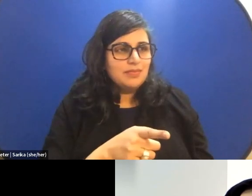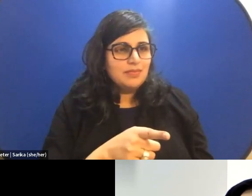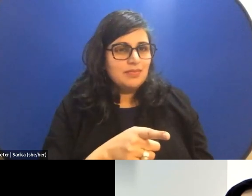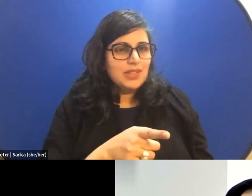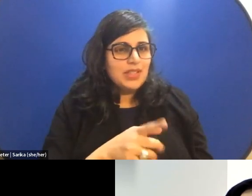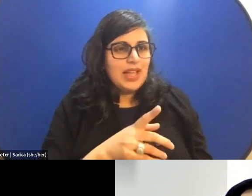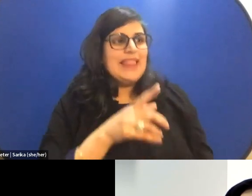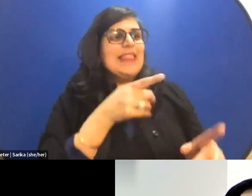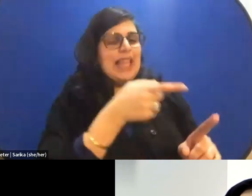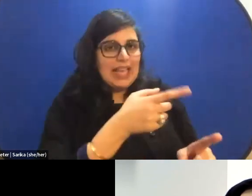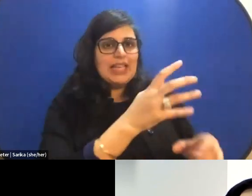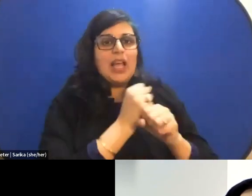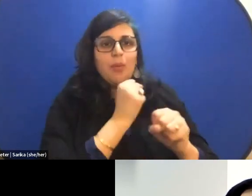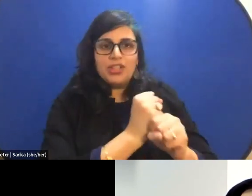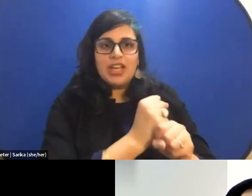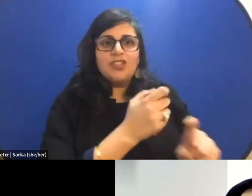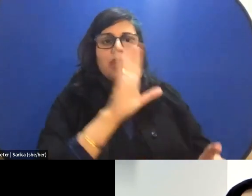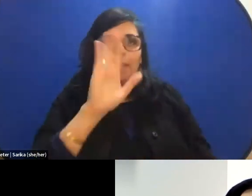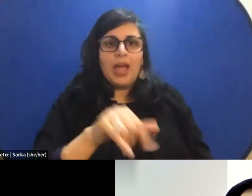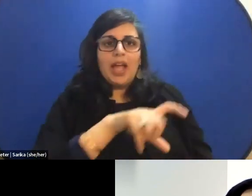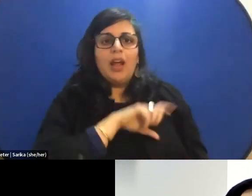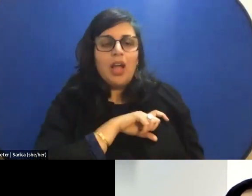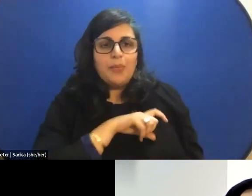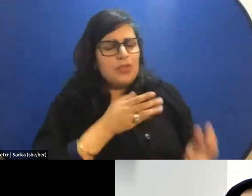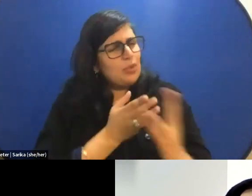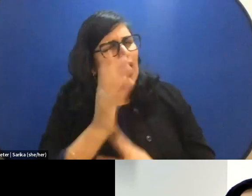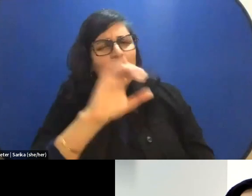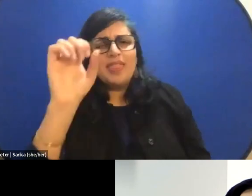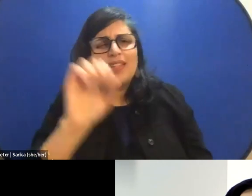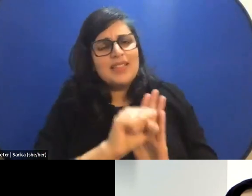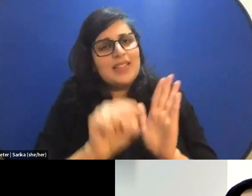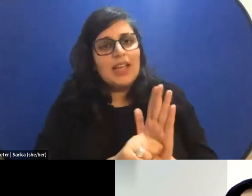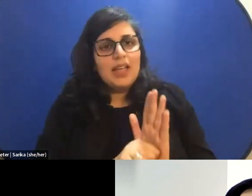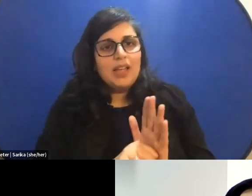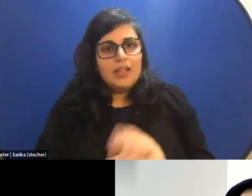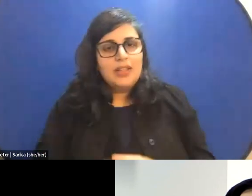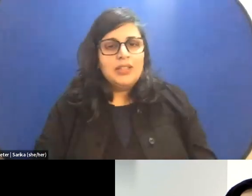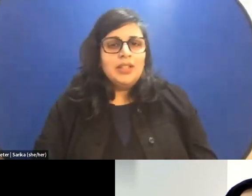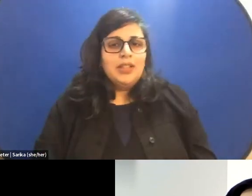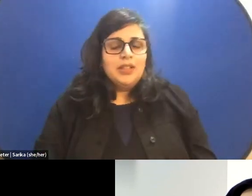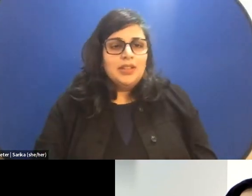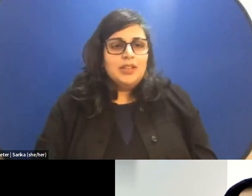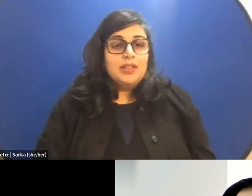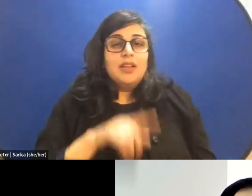is nothing but hate elements. And actually, they wind up